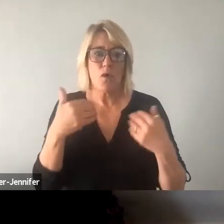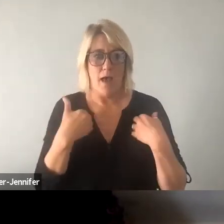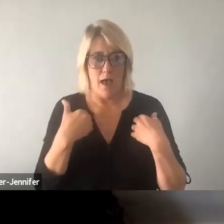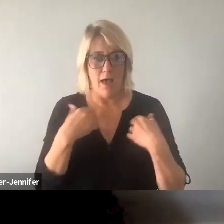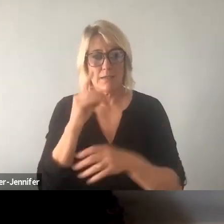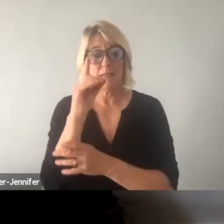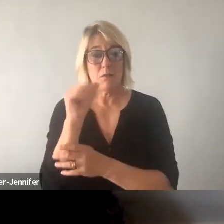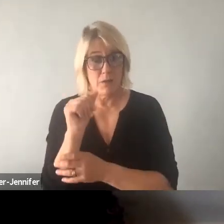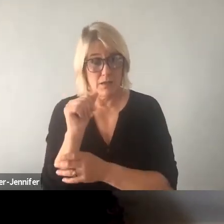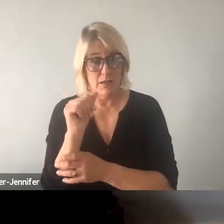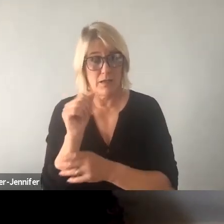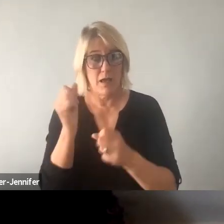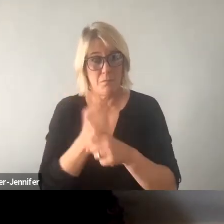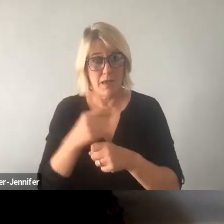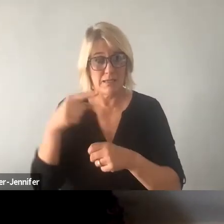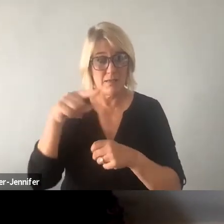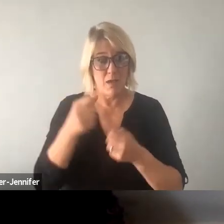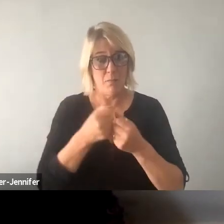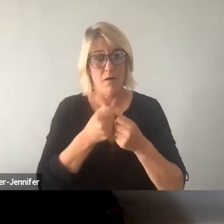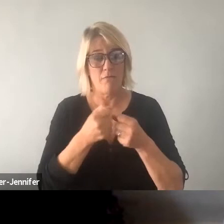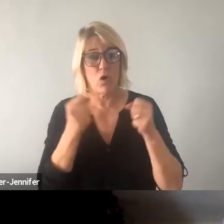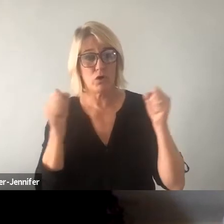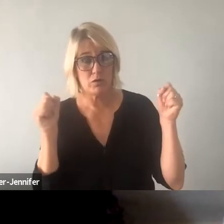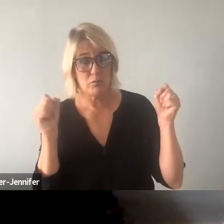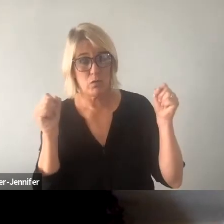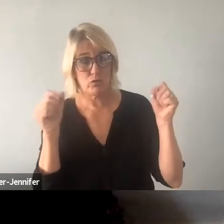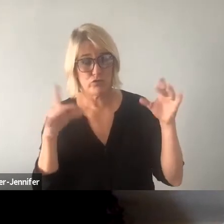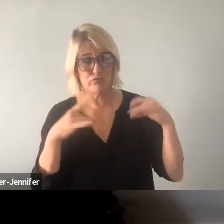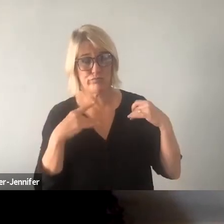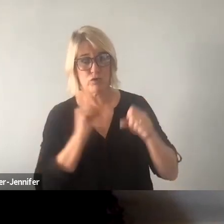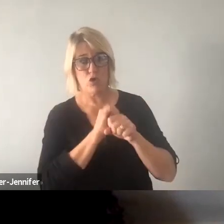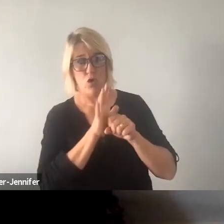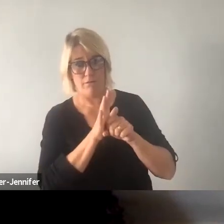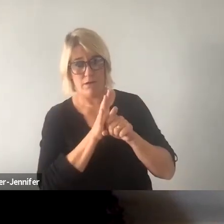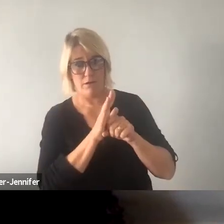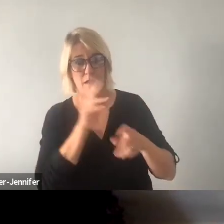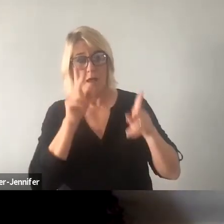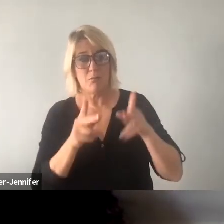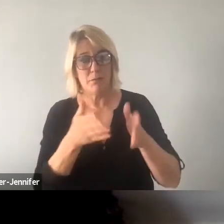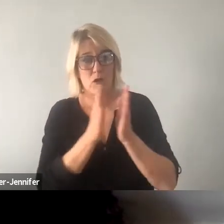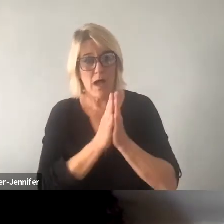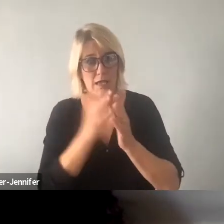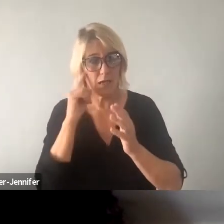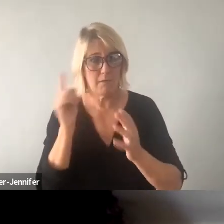member or maybe someone in their